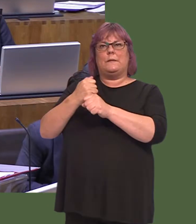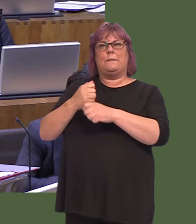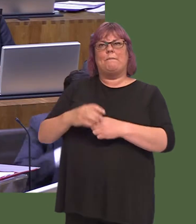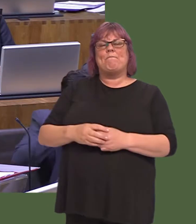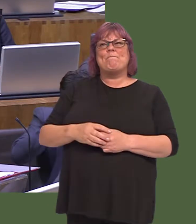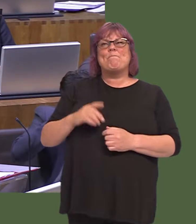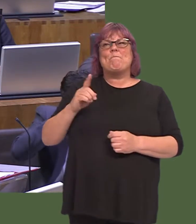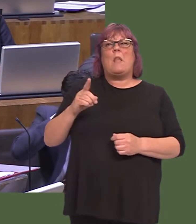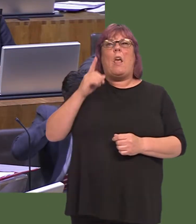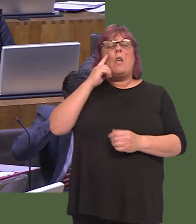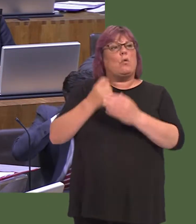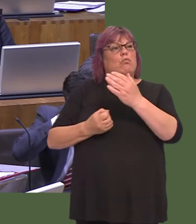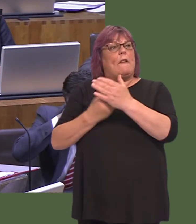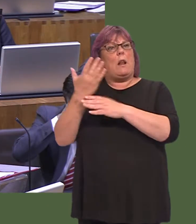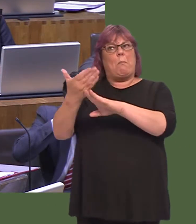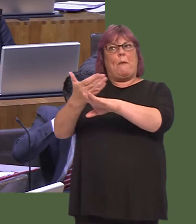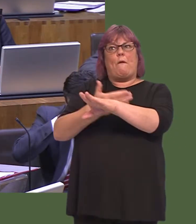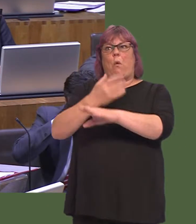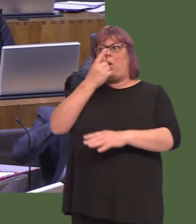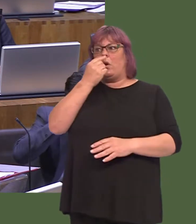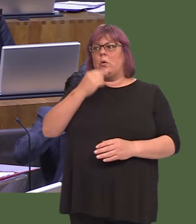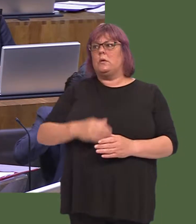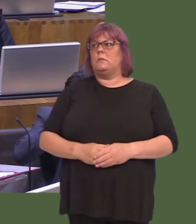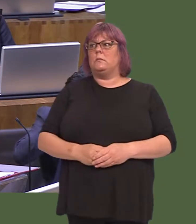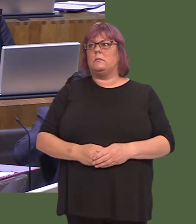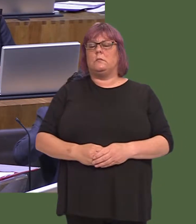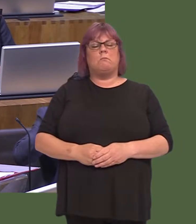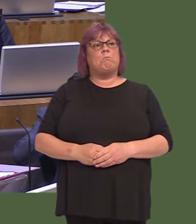pessimistic, but such is the development of the technology in this field, I think we will